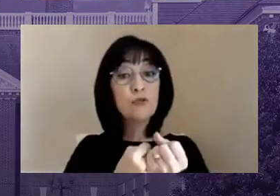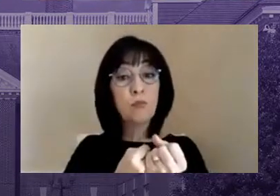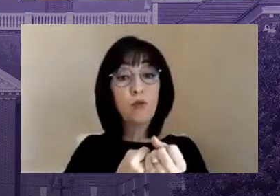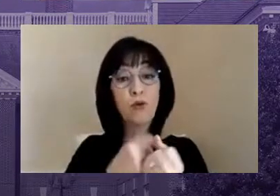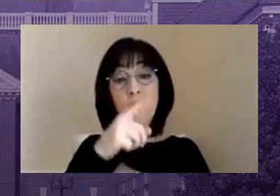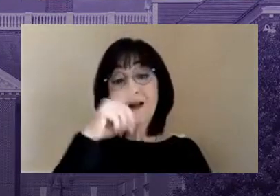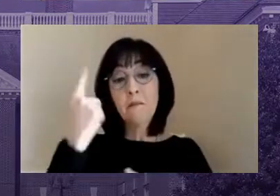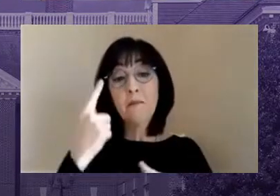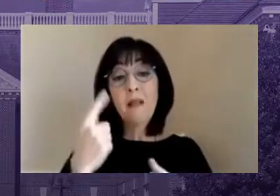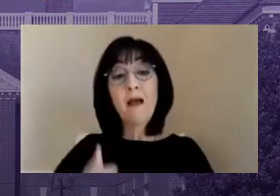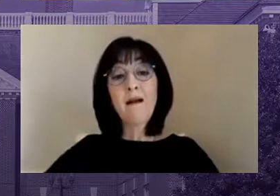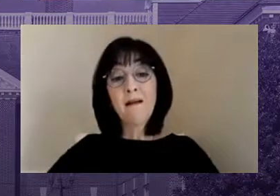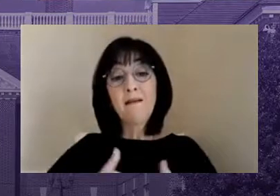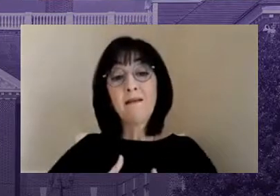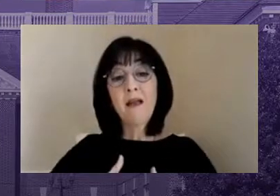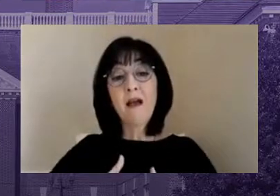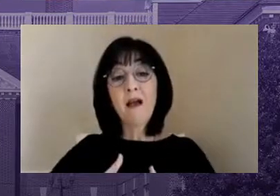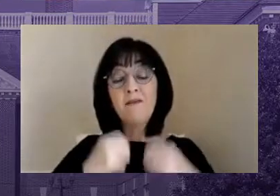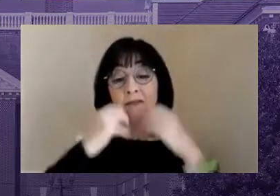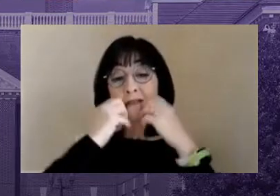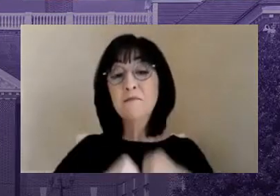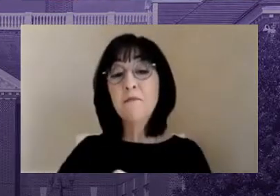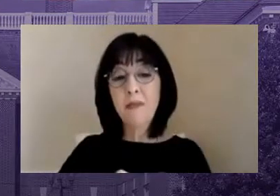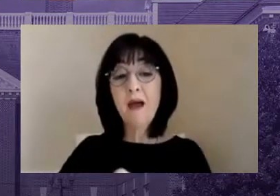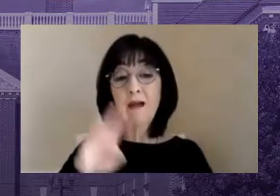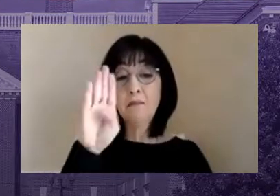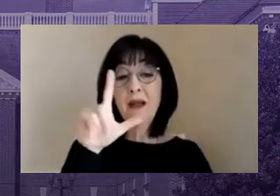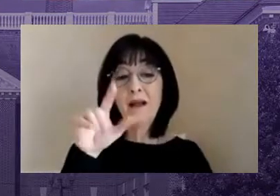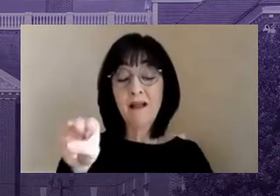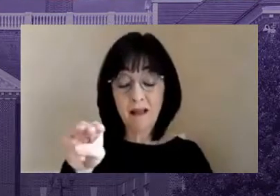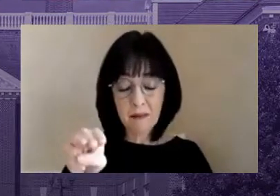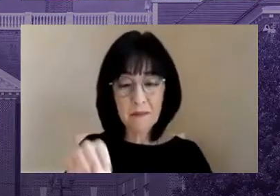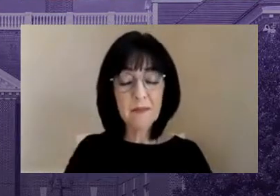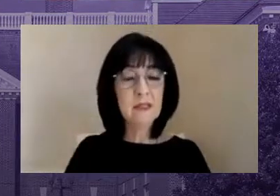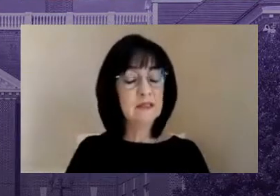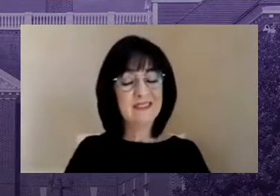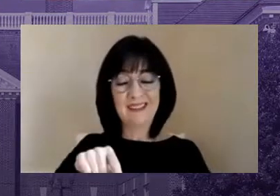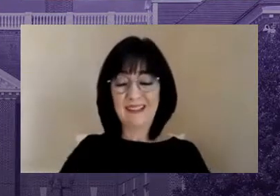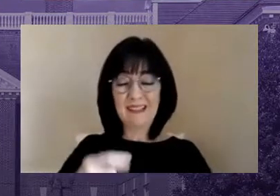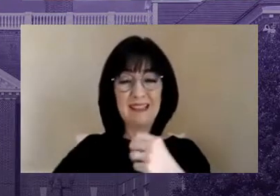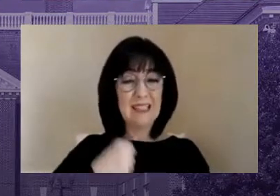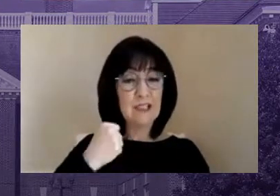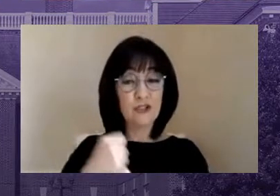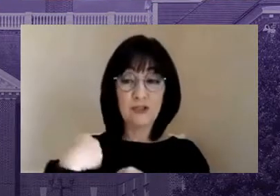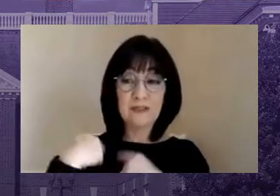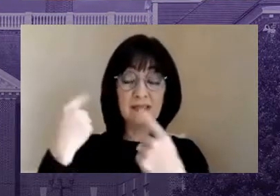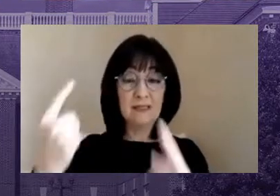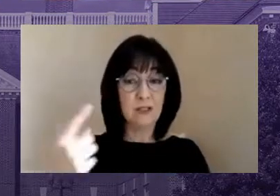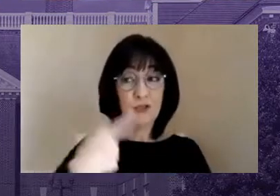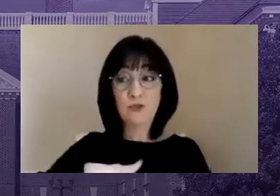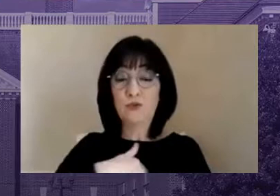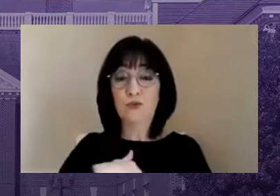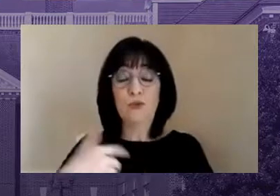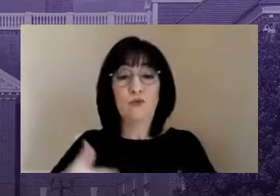early summer as well. Just an incredible year of service to our to our state and our country. And